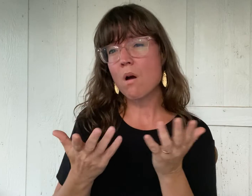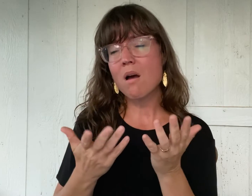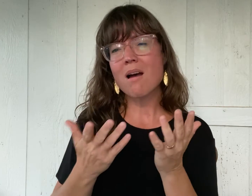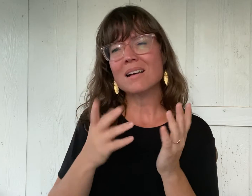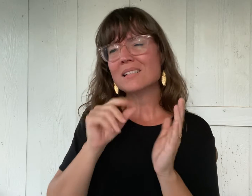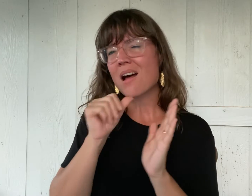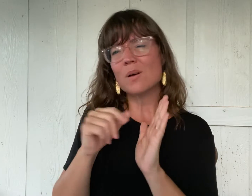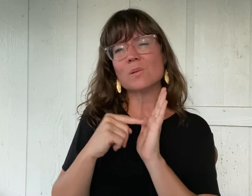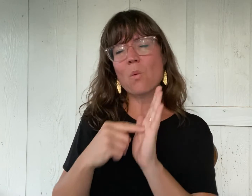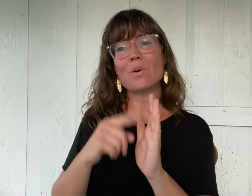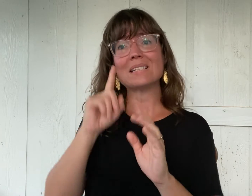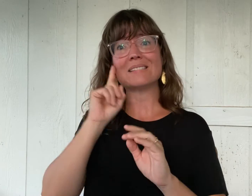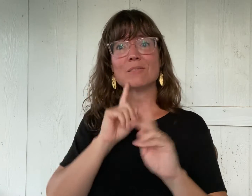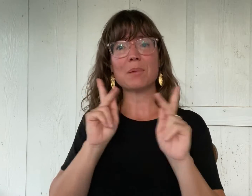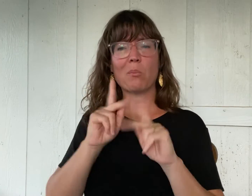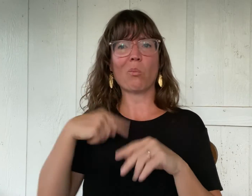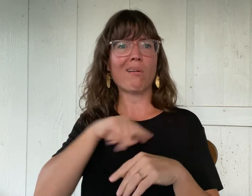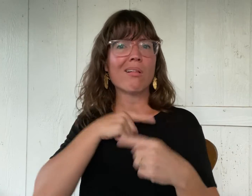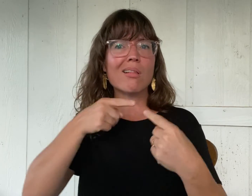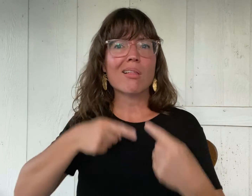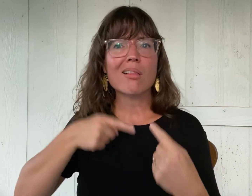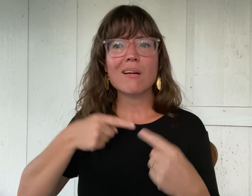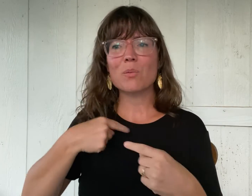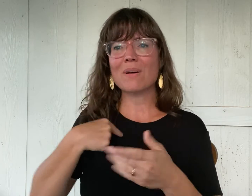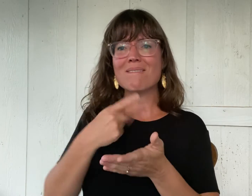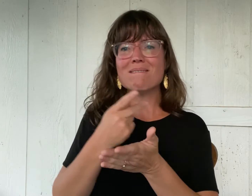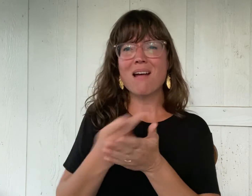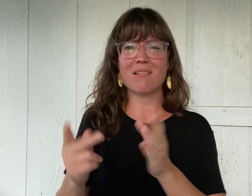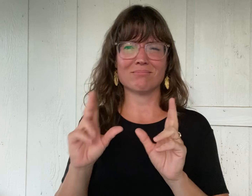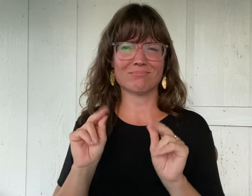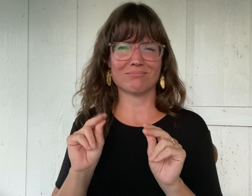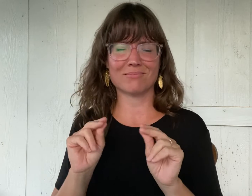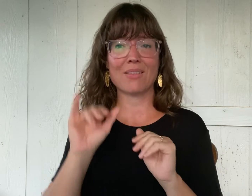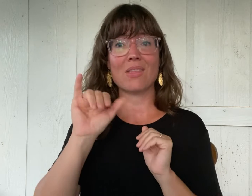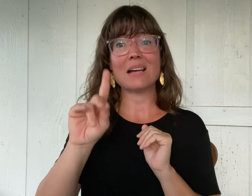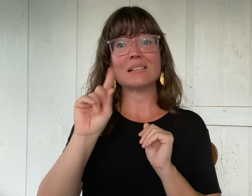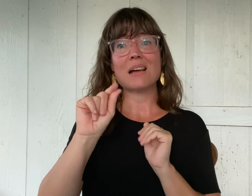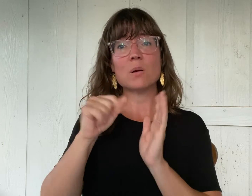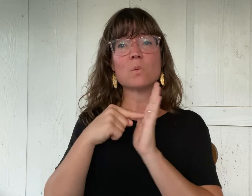a result of deaf people's struggle or failure to achieve